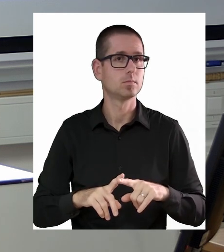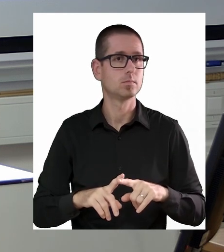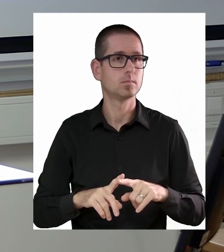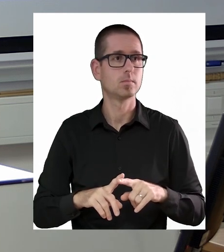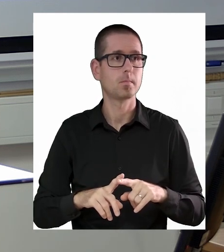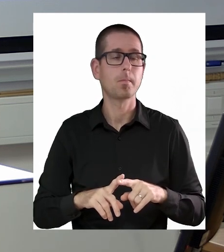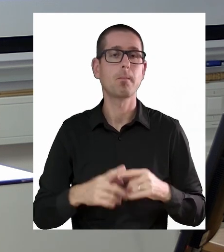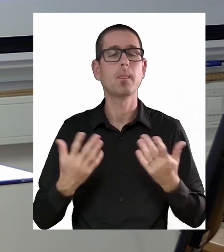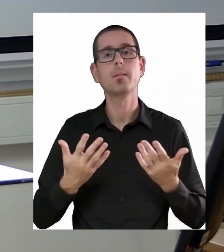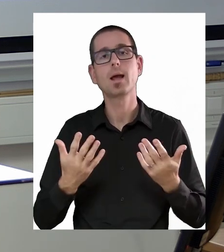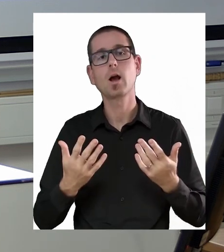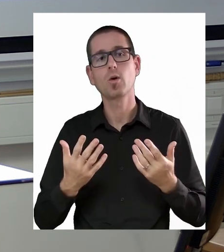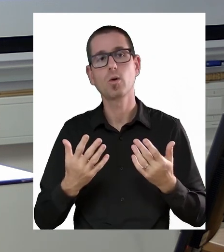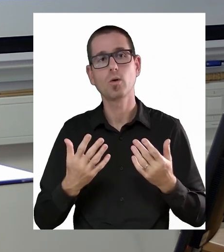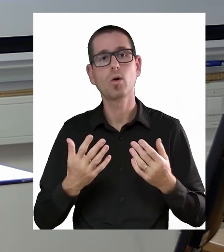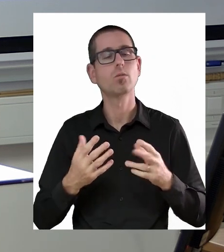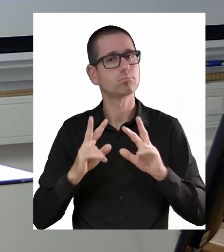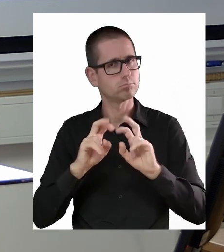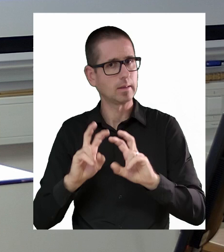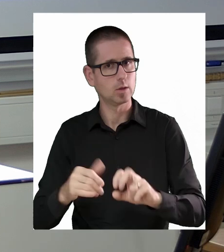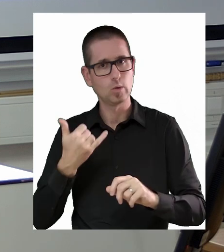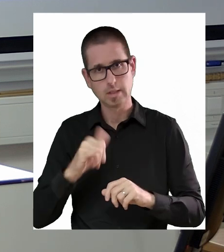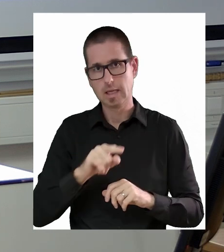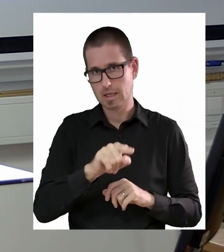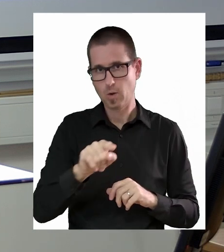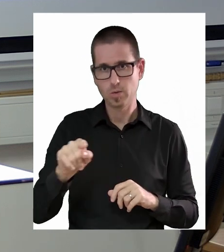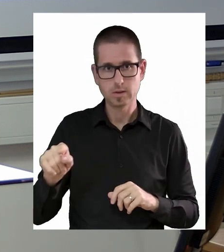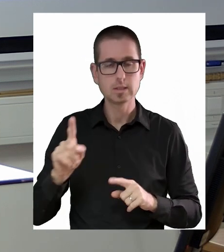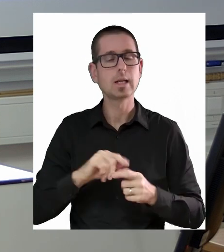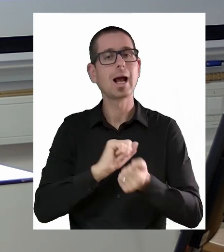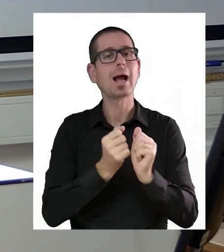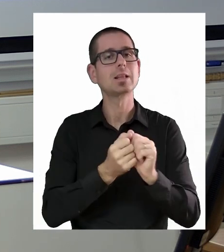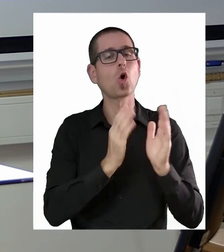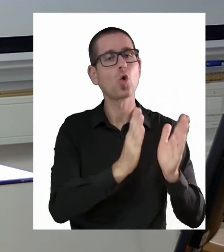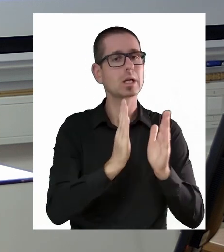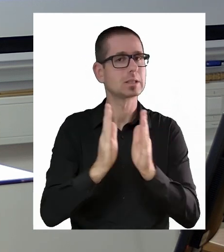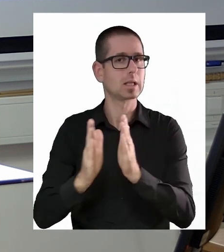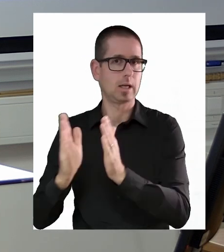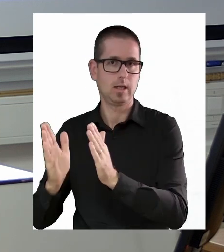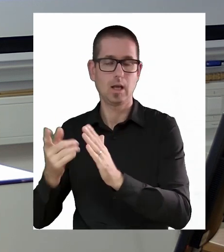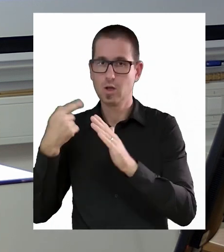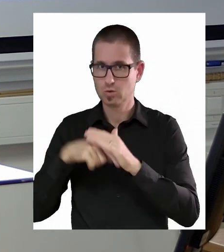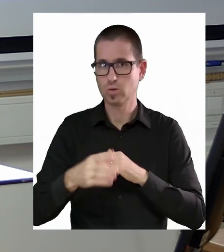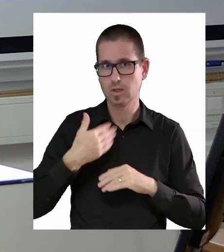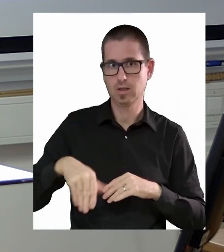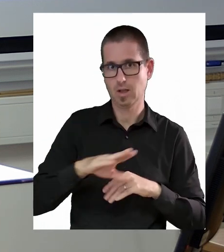kind of compartmentalised each one of them and categorised them within our framework. As you saw,